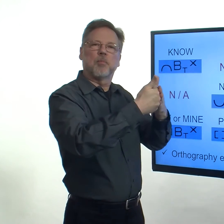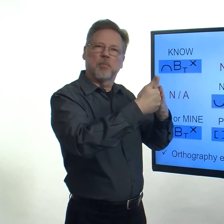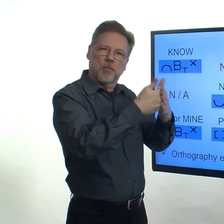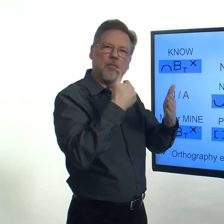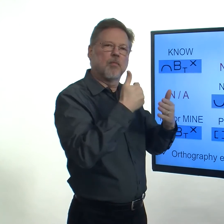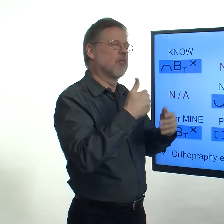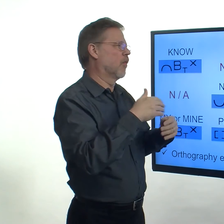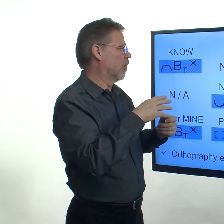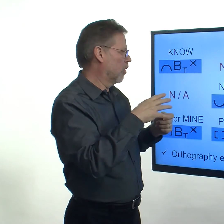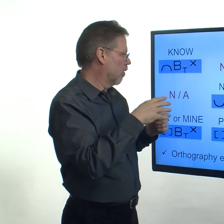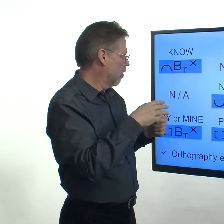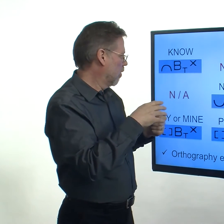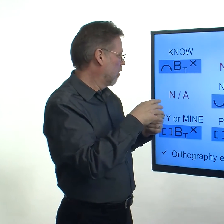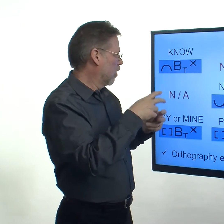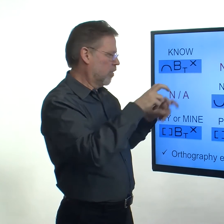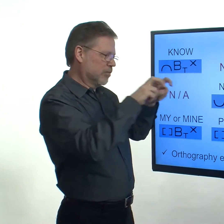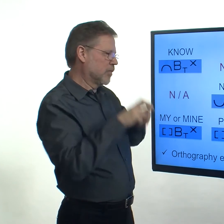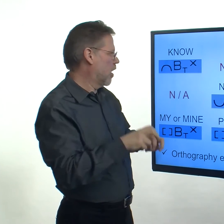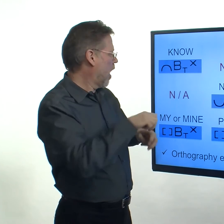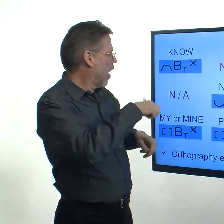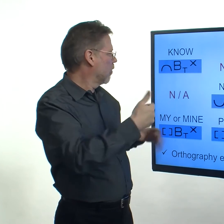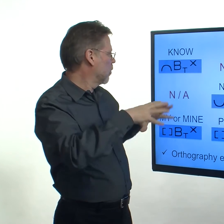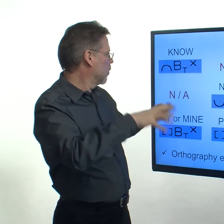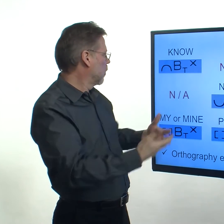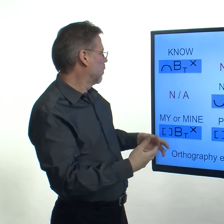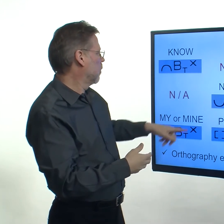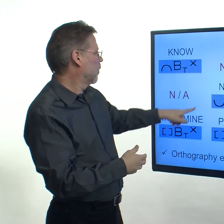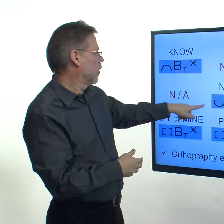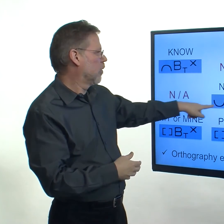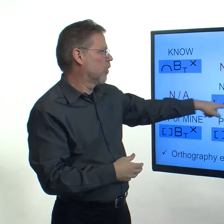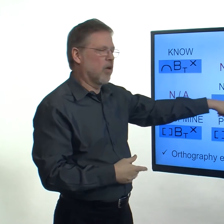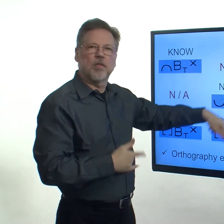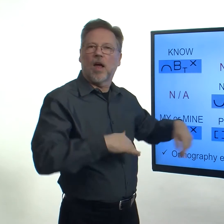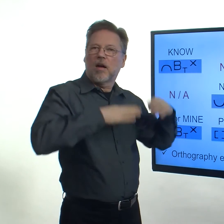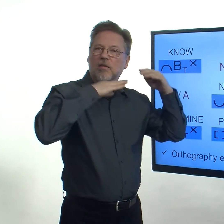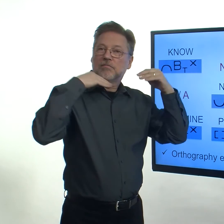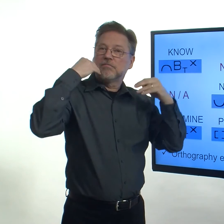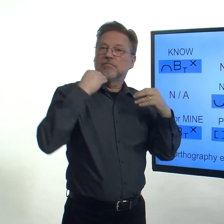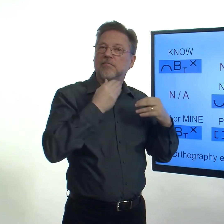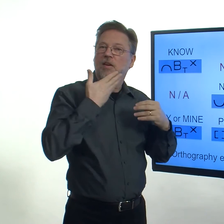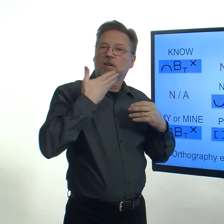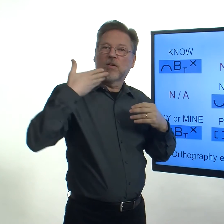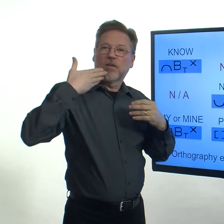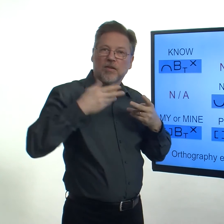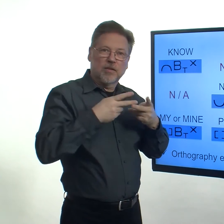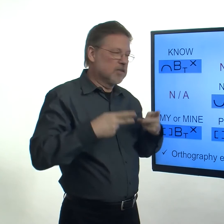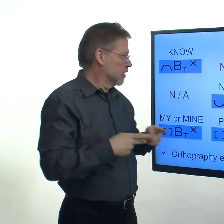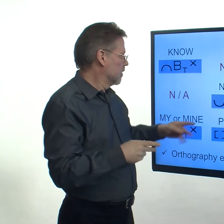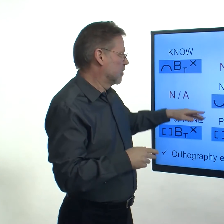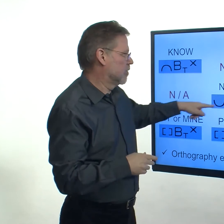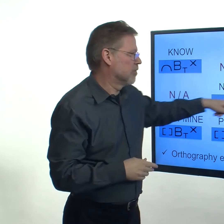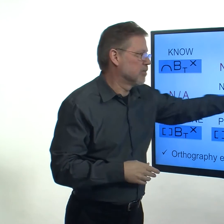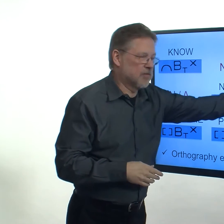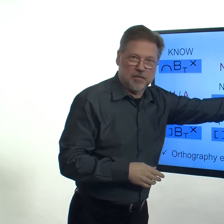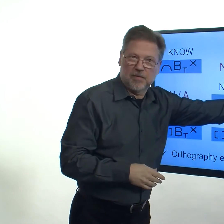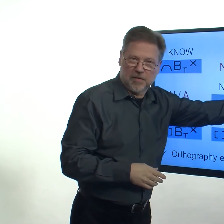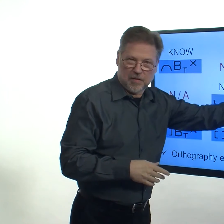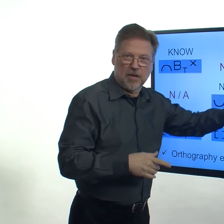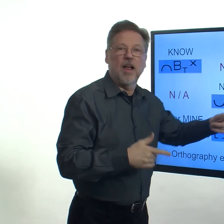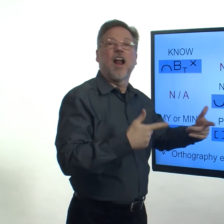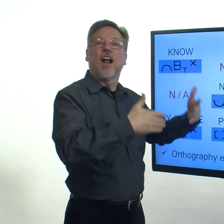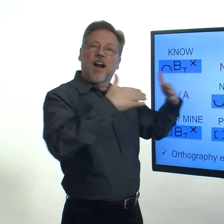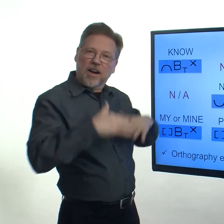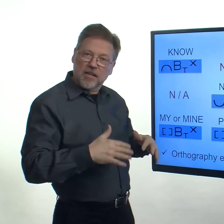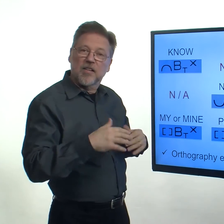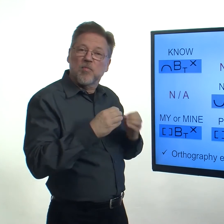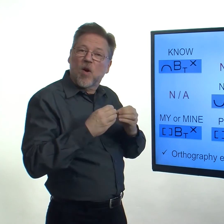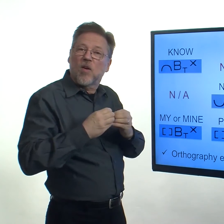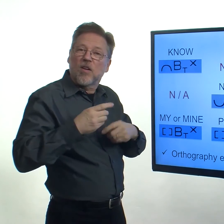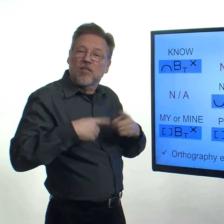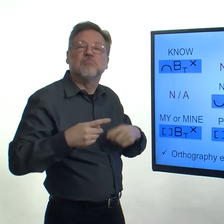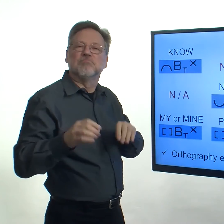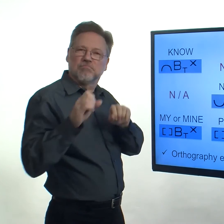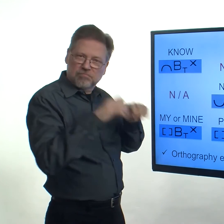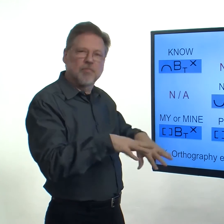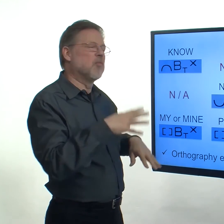ones in this row which are produced at the chin. Next, more signs would follow, ending